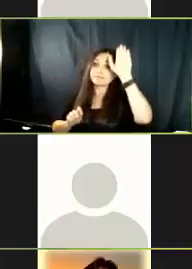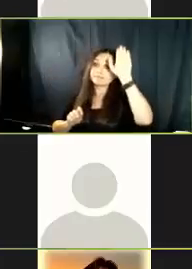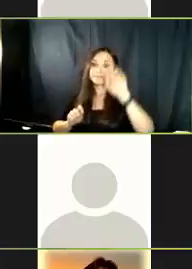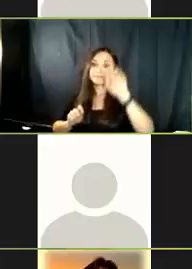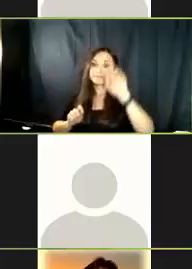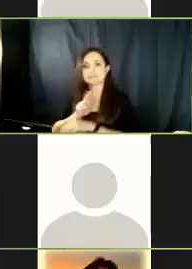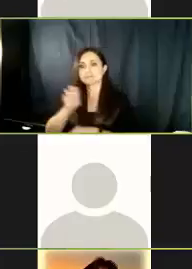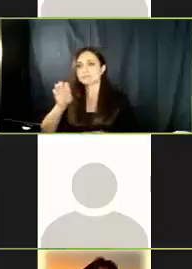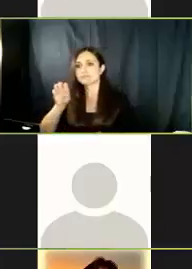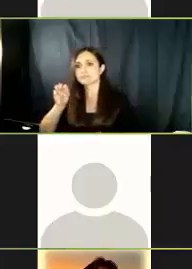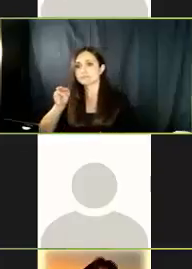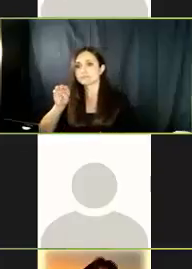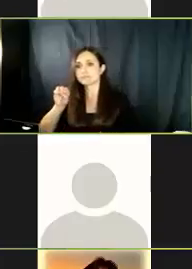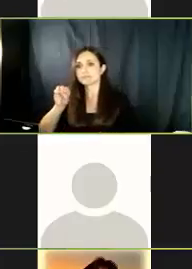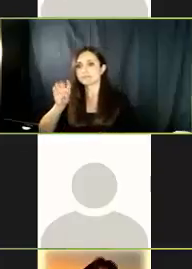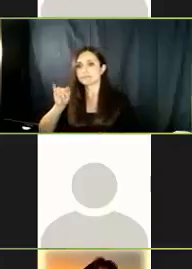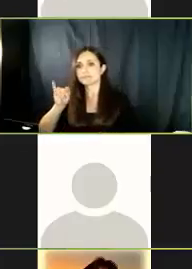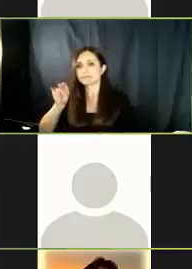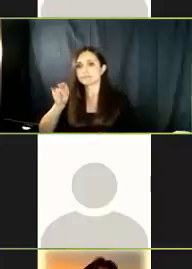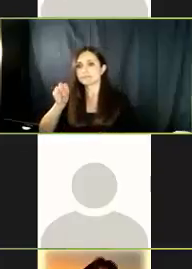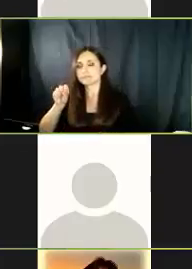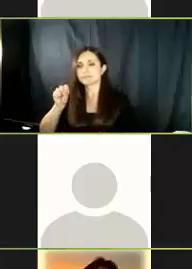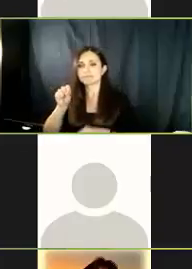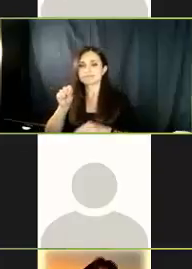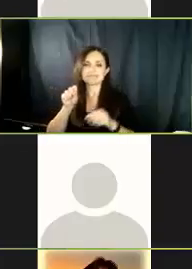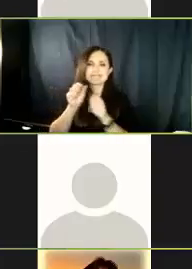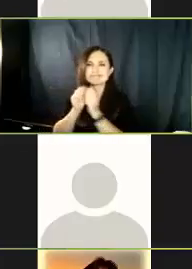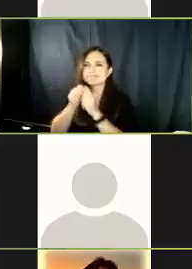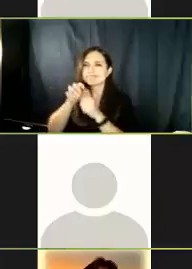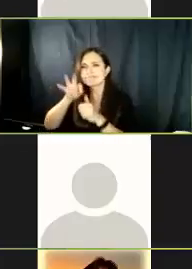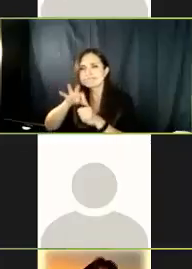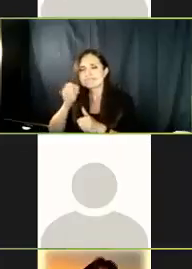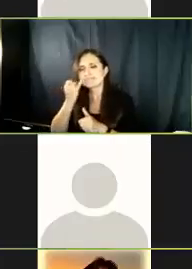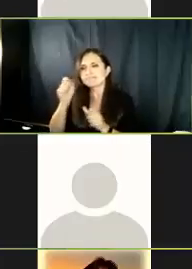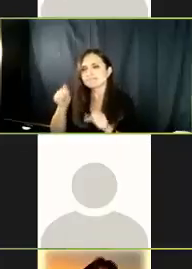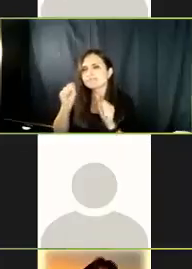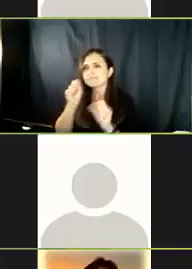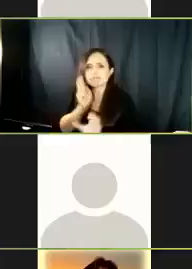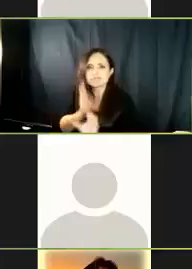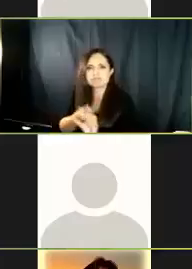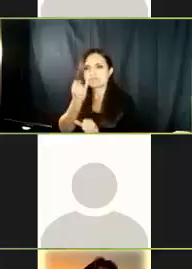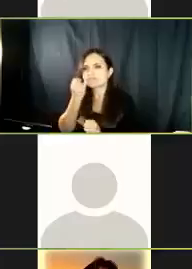Polls may appear on the screen at times, and you can participate in the poll by selecting